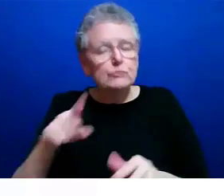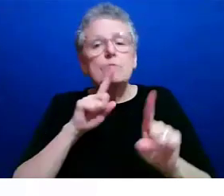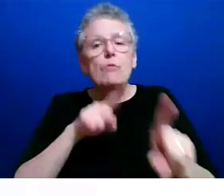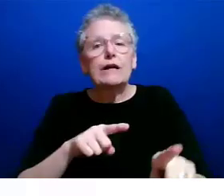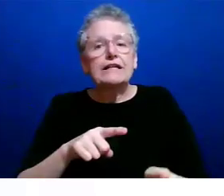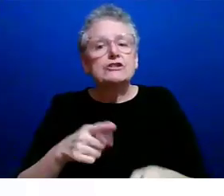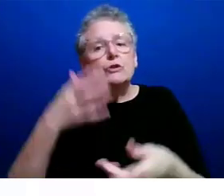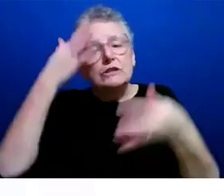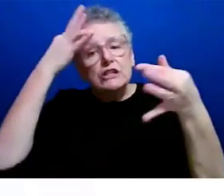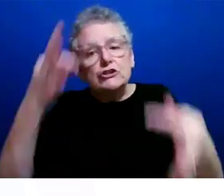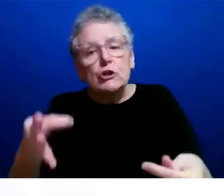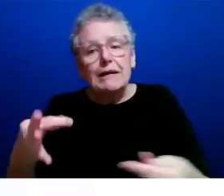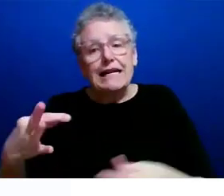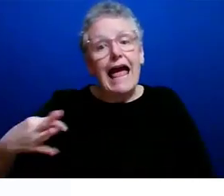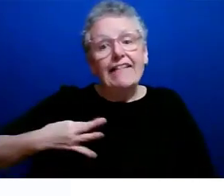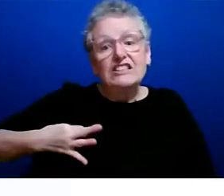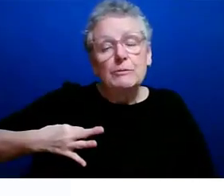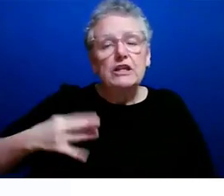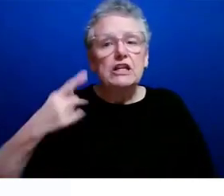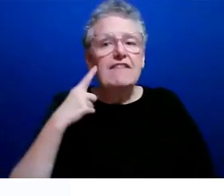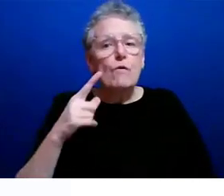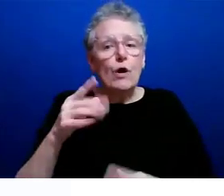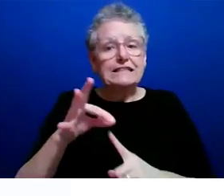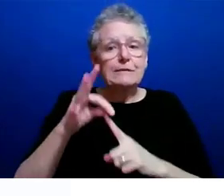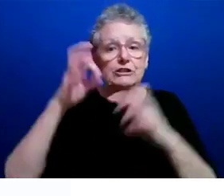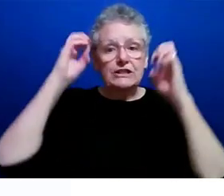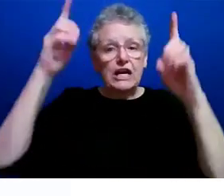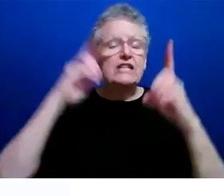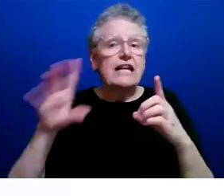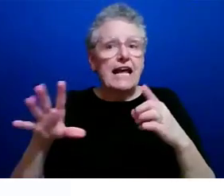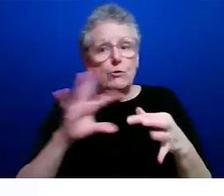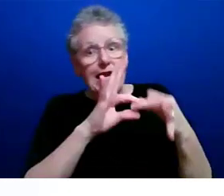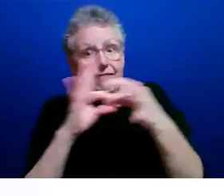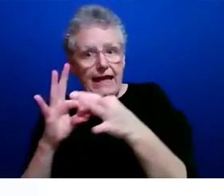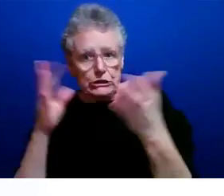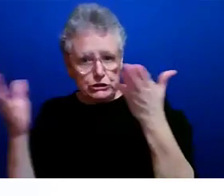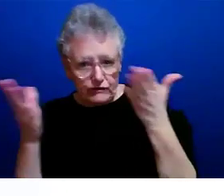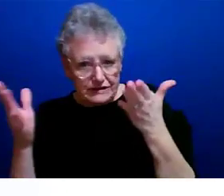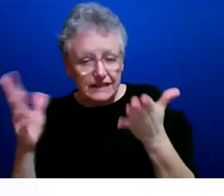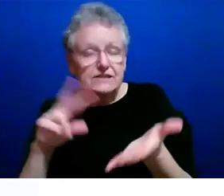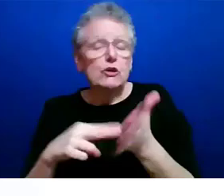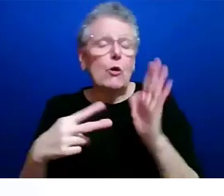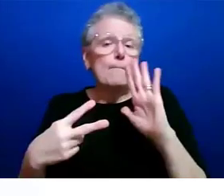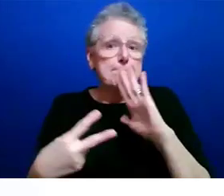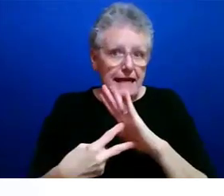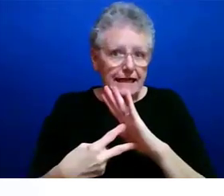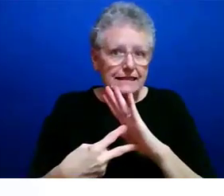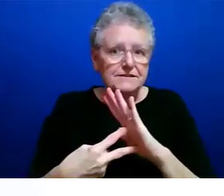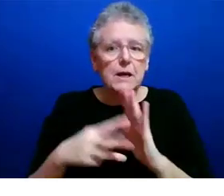for special education and related services. Therefore, MET reports should answer